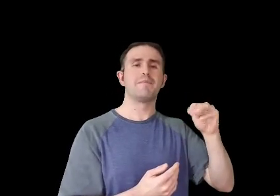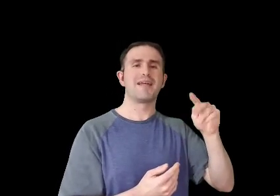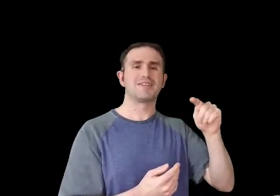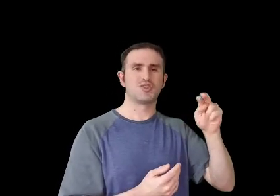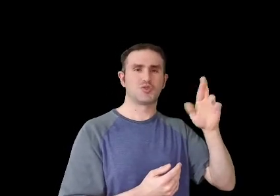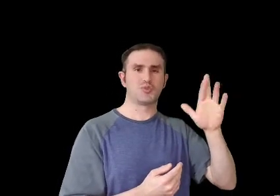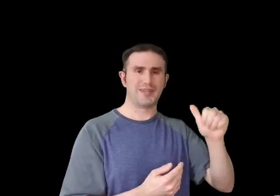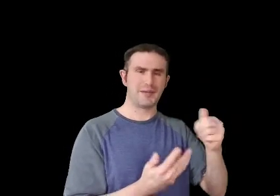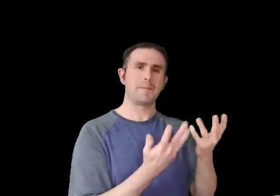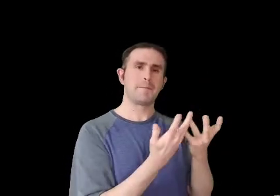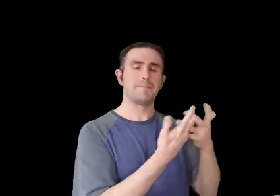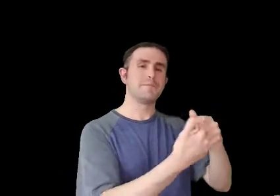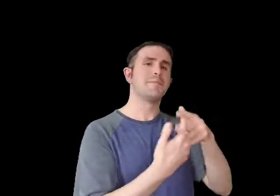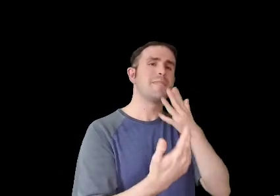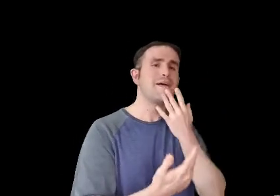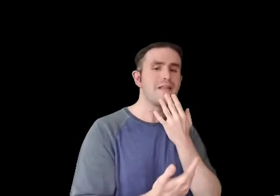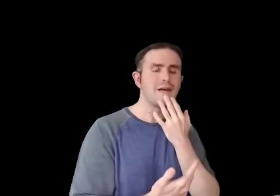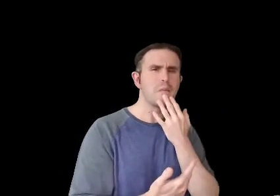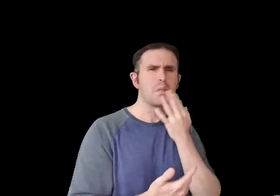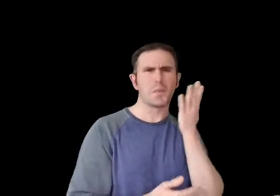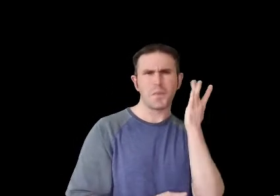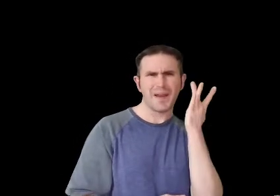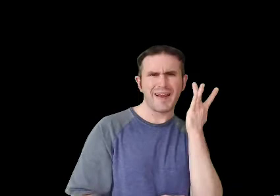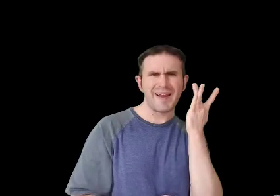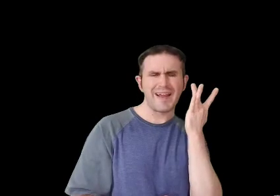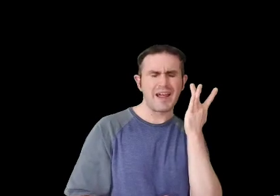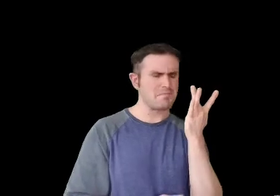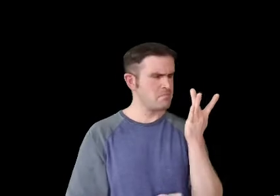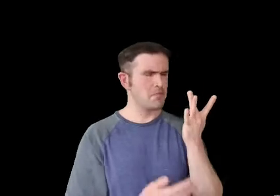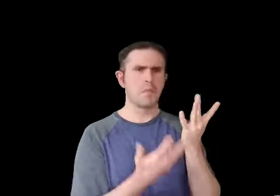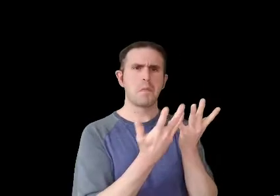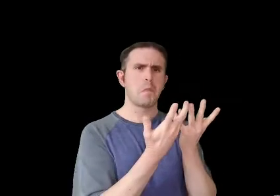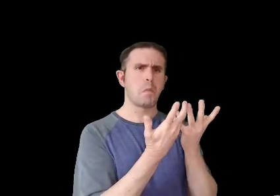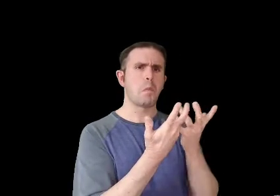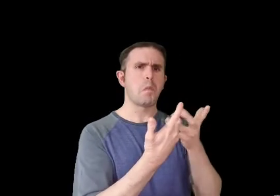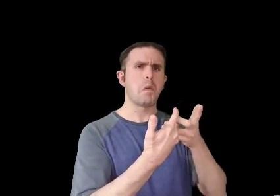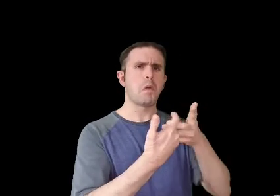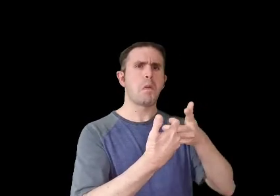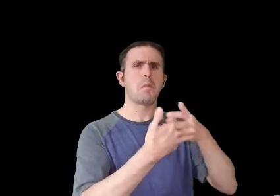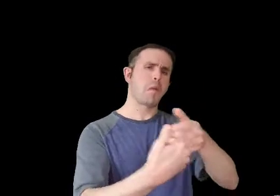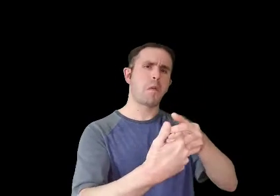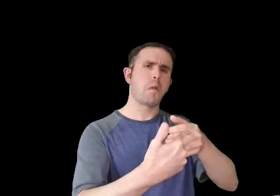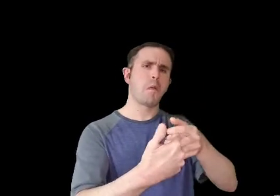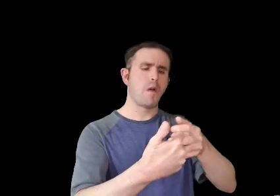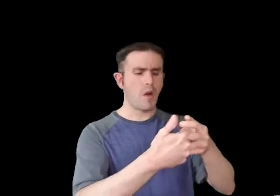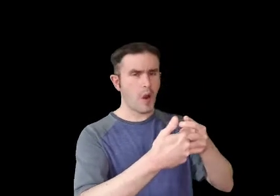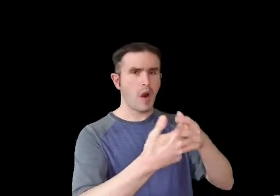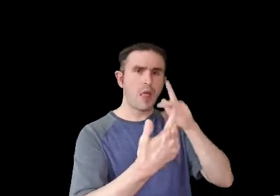But why complementary? Well, complementary means that they complete